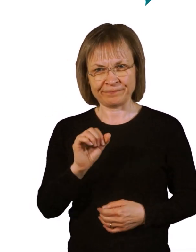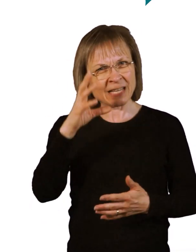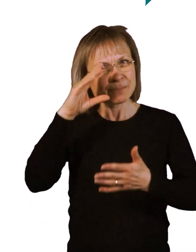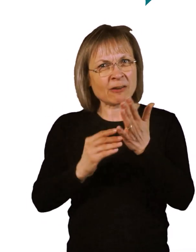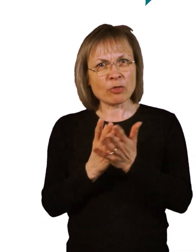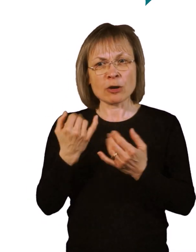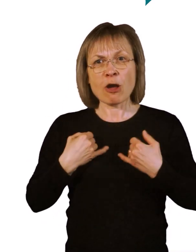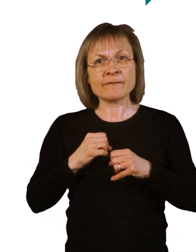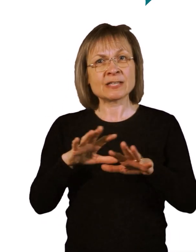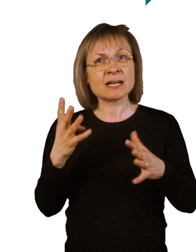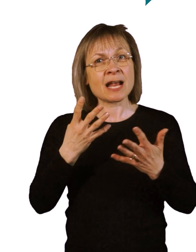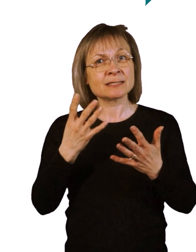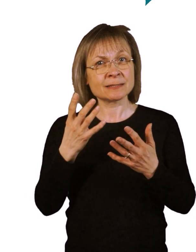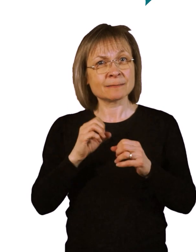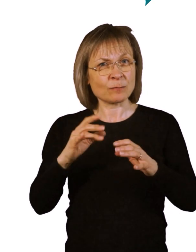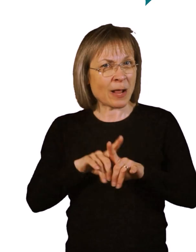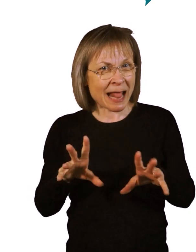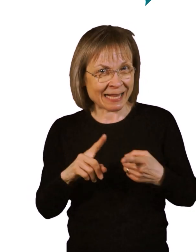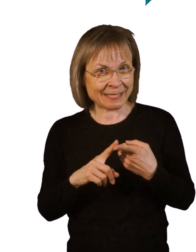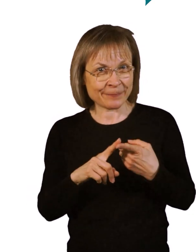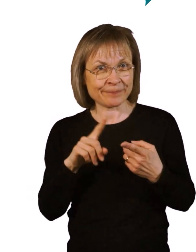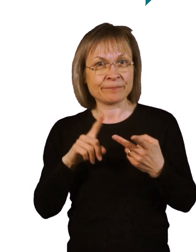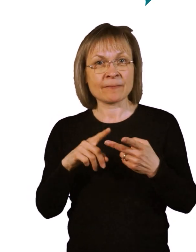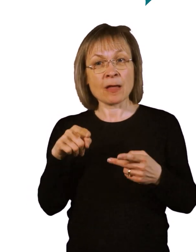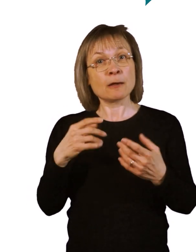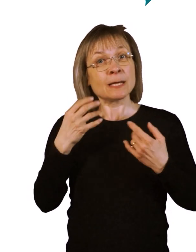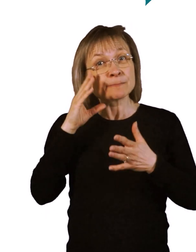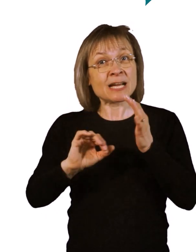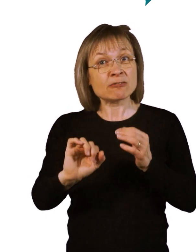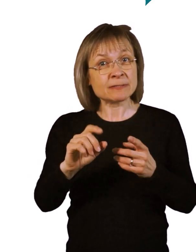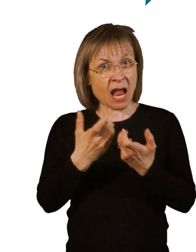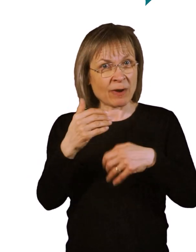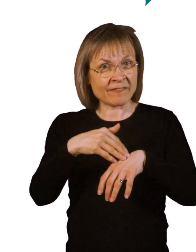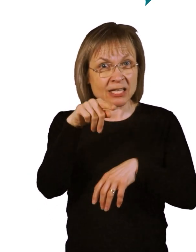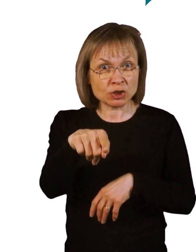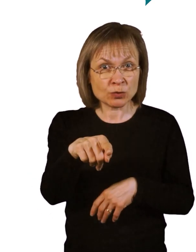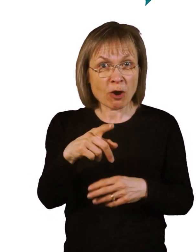What was your experience of the COVID-19 pandemic? What impact did these experiences have on you